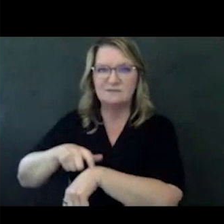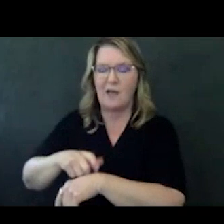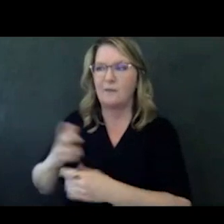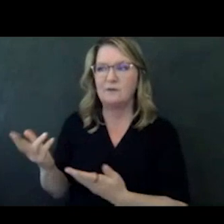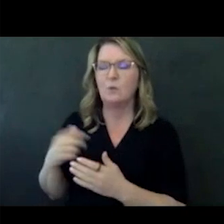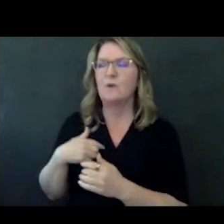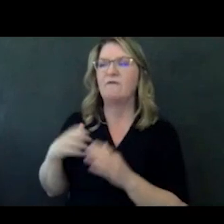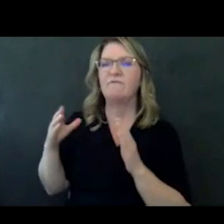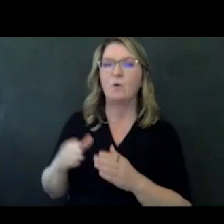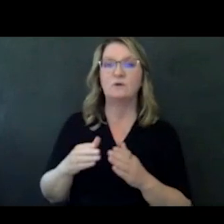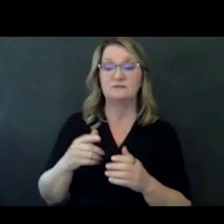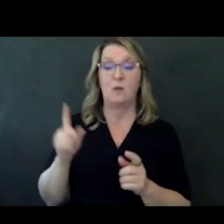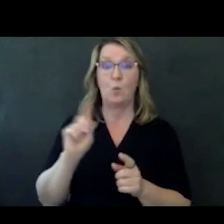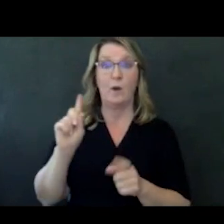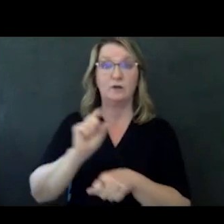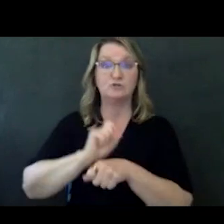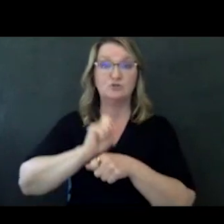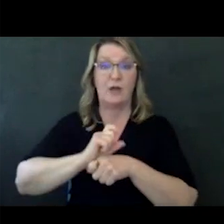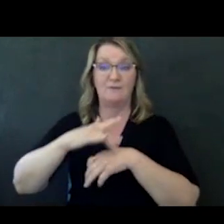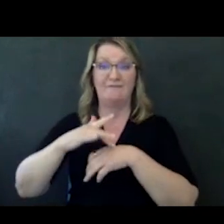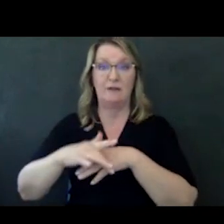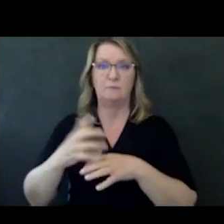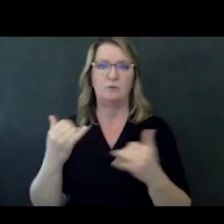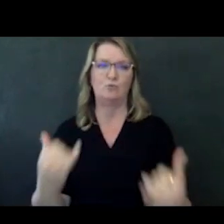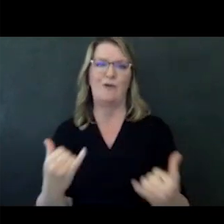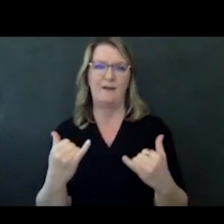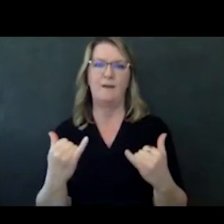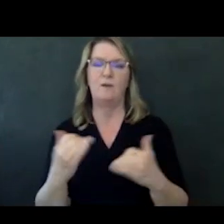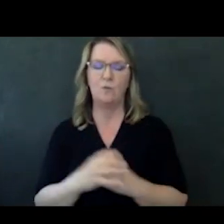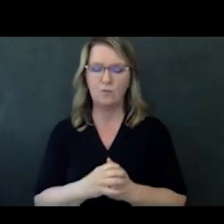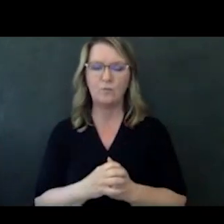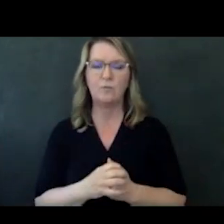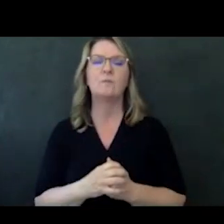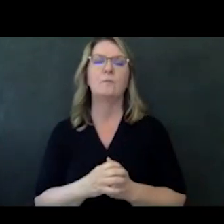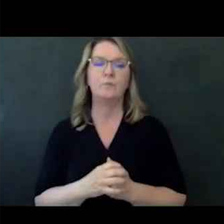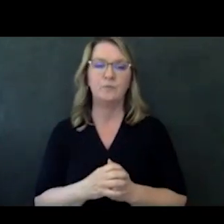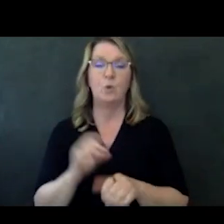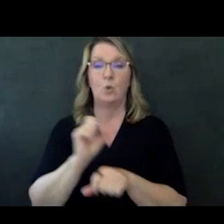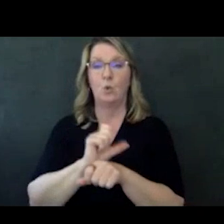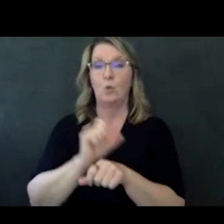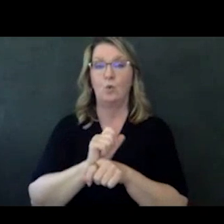who have current job openings and immediate needs. While we work with a mix of employers,